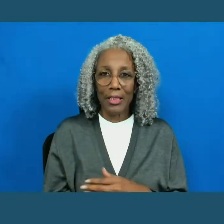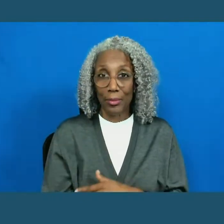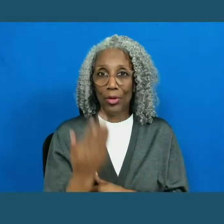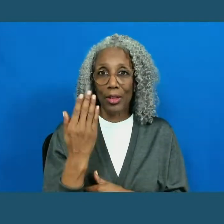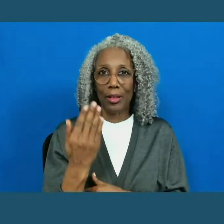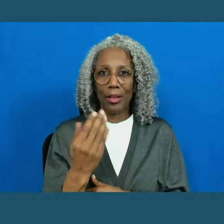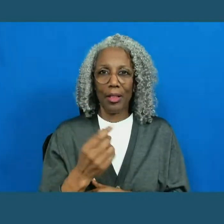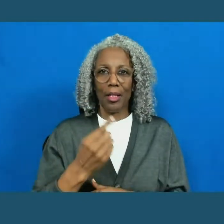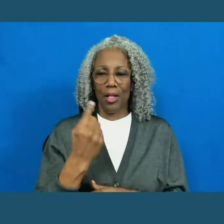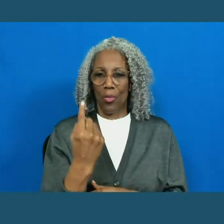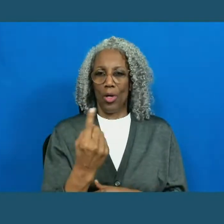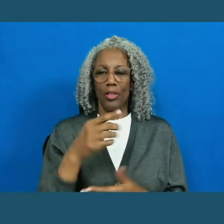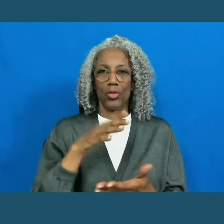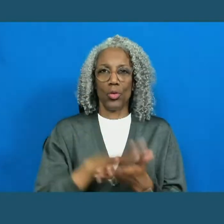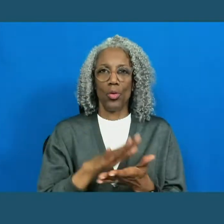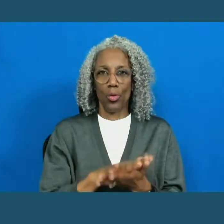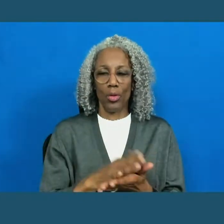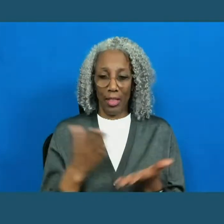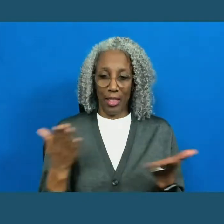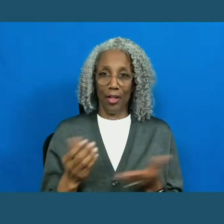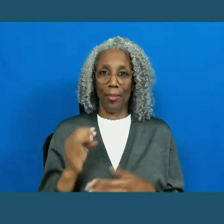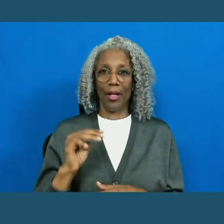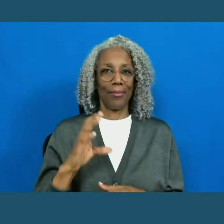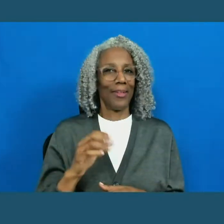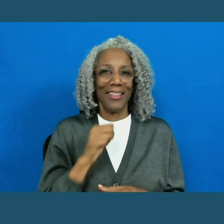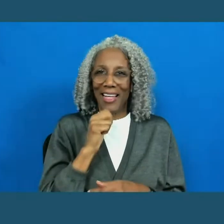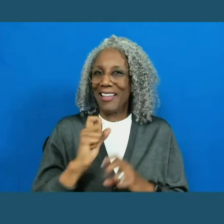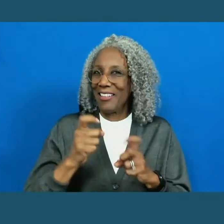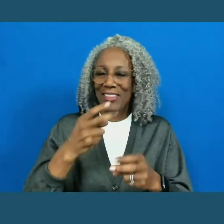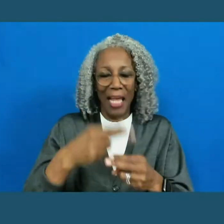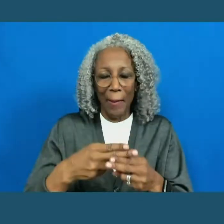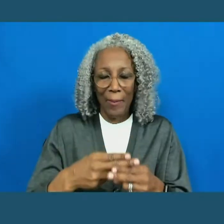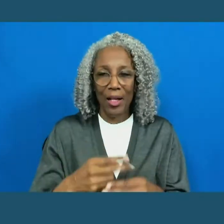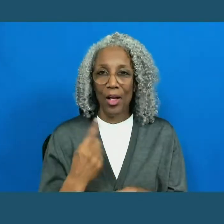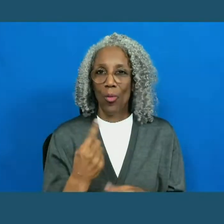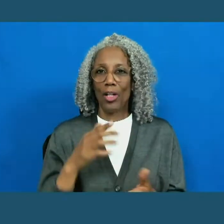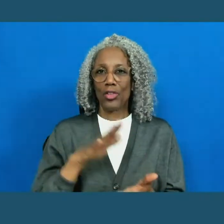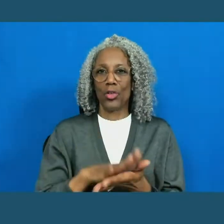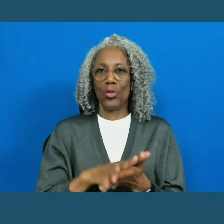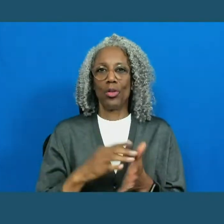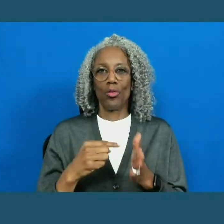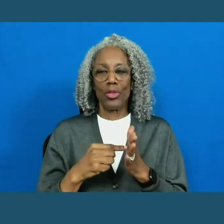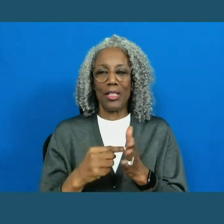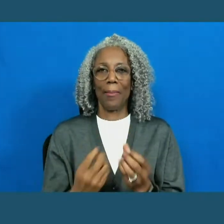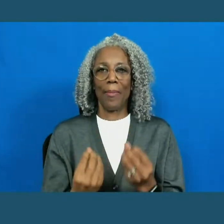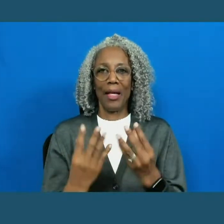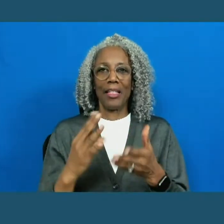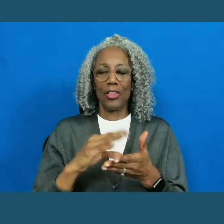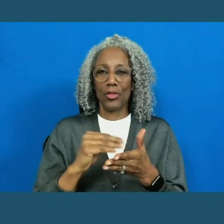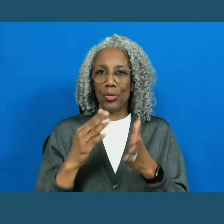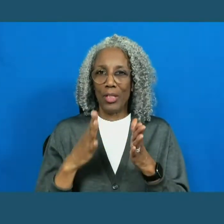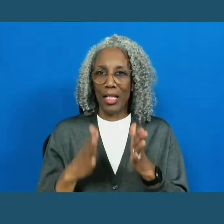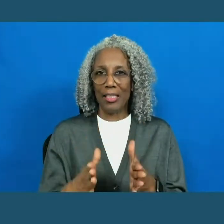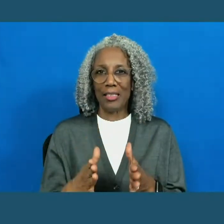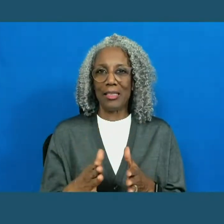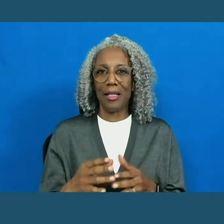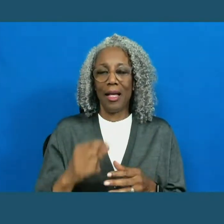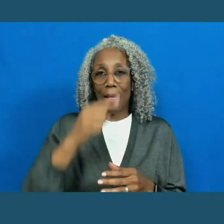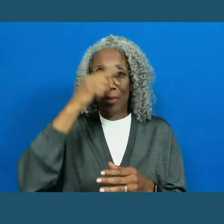you I looked at. Uh I was justss morning. There's a school that we have in Montgomery County. I